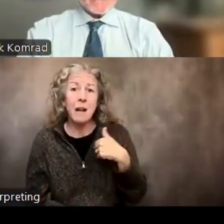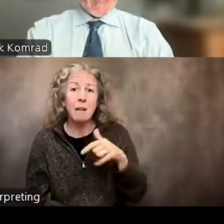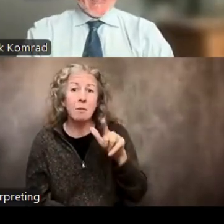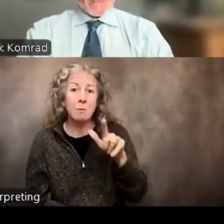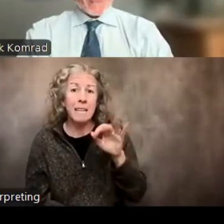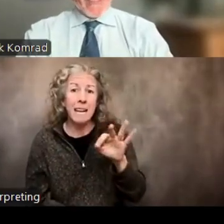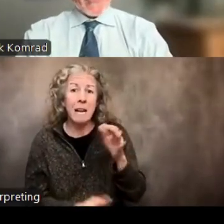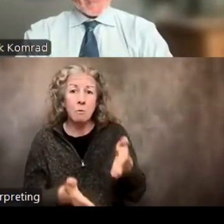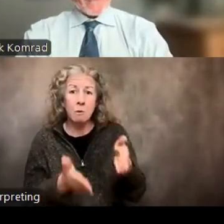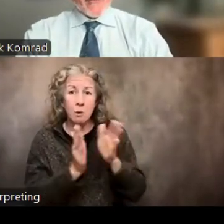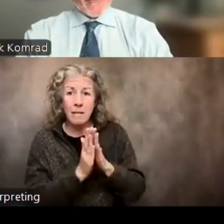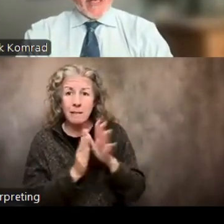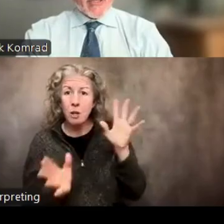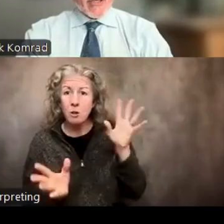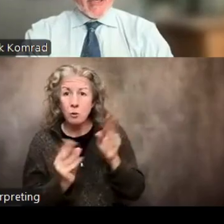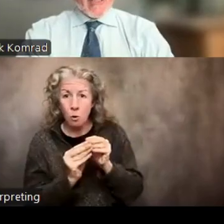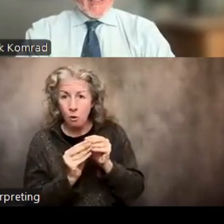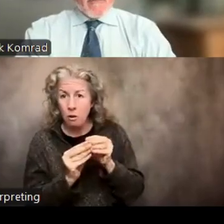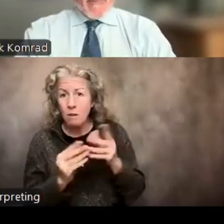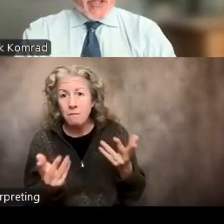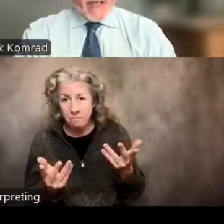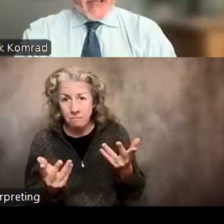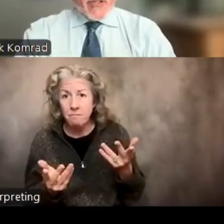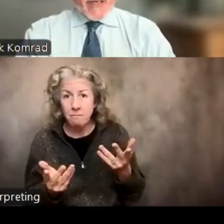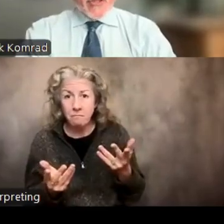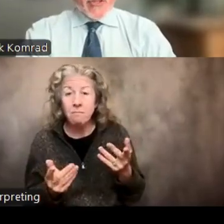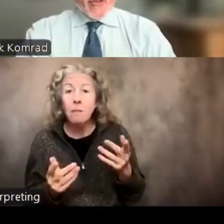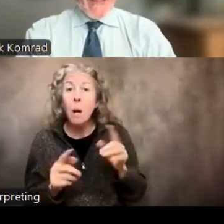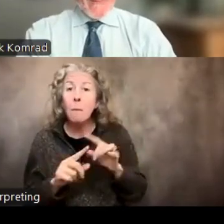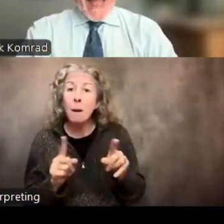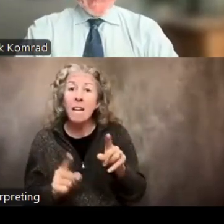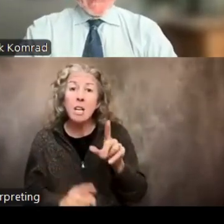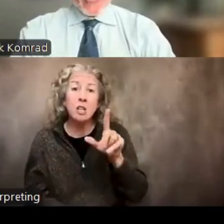psychiatric patients for euthanasia. By 2022 in that year